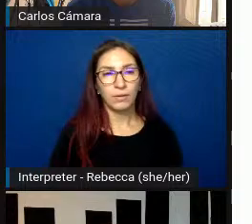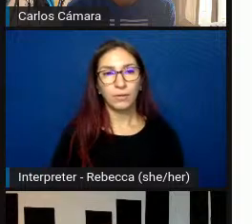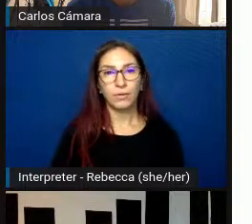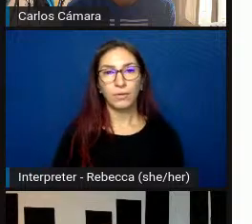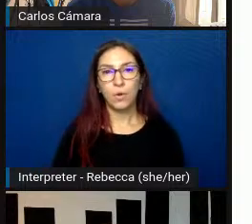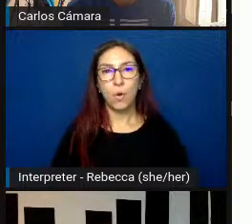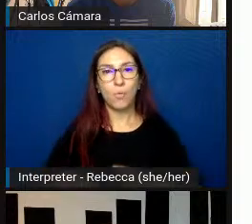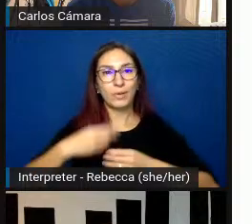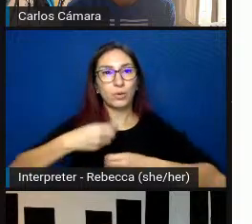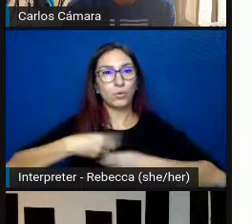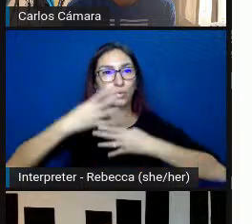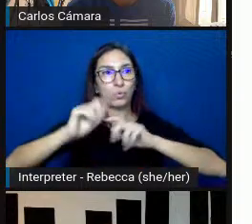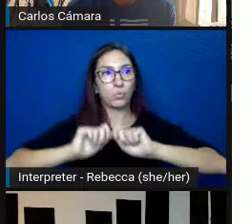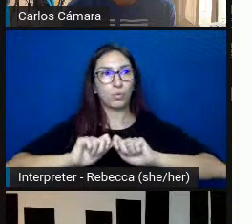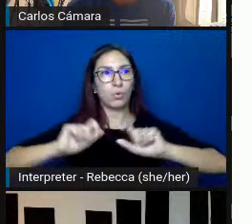it is intended for us.